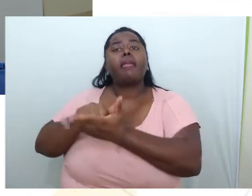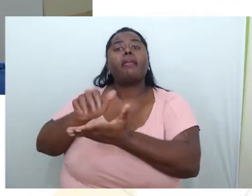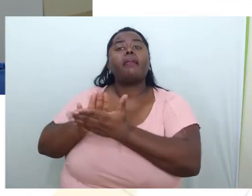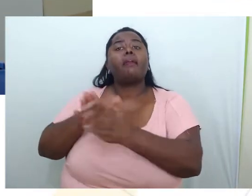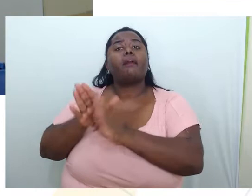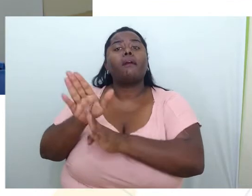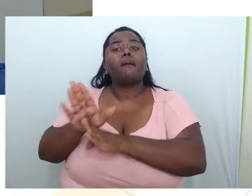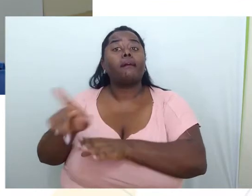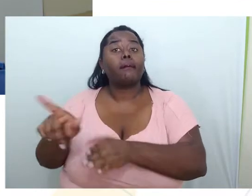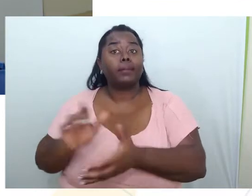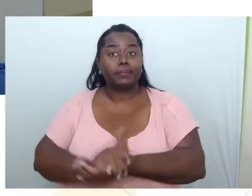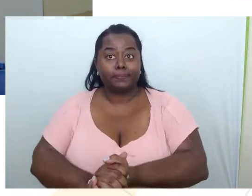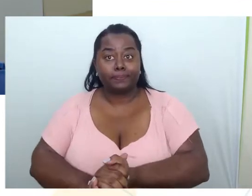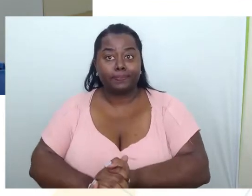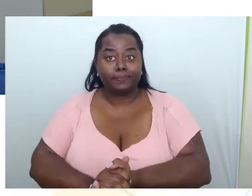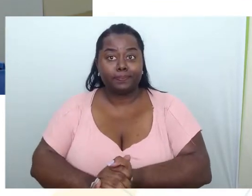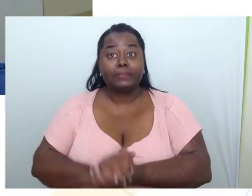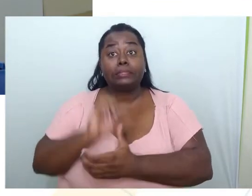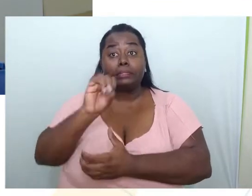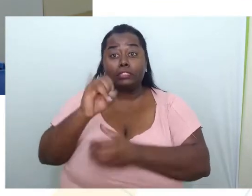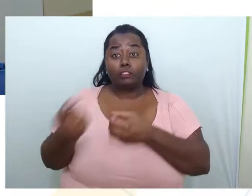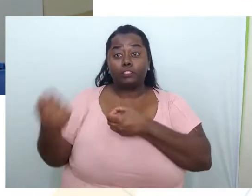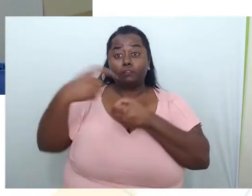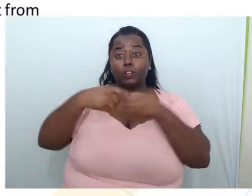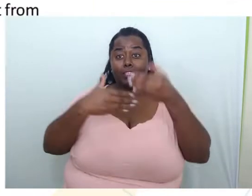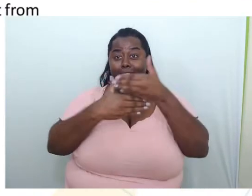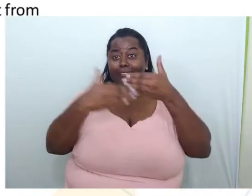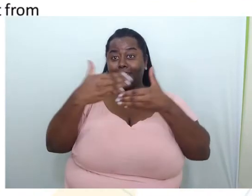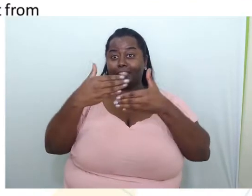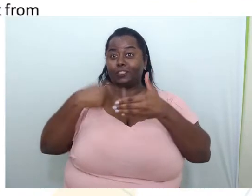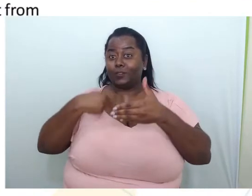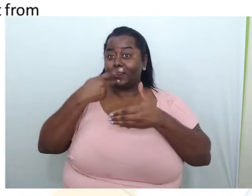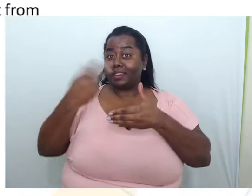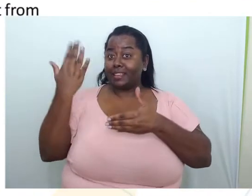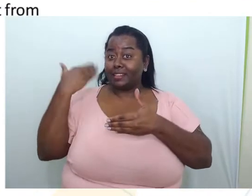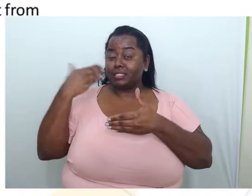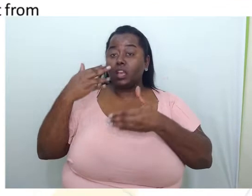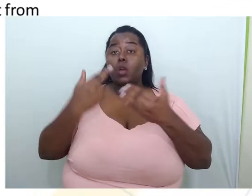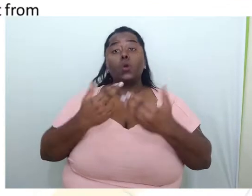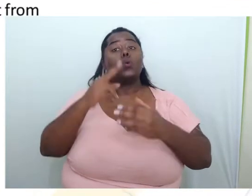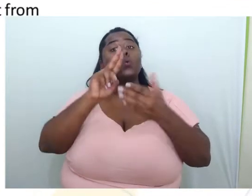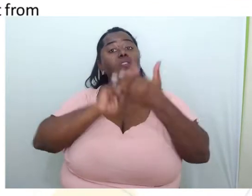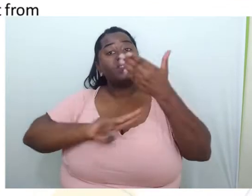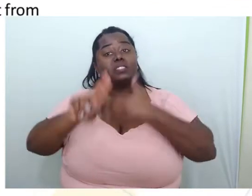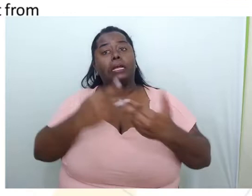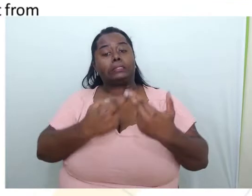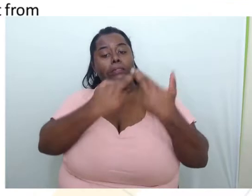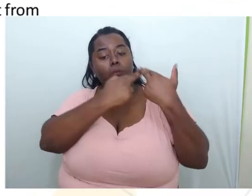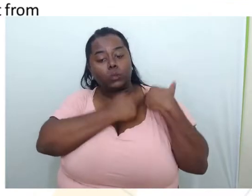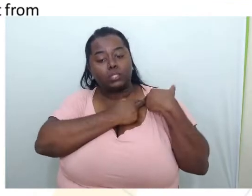remember I said if I go back a slide the responsibility of the organization is